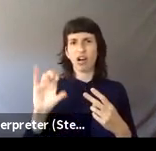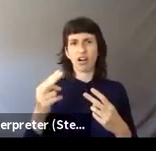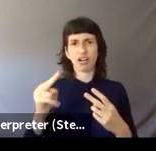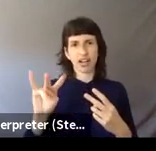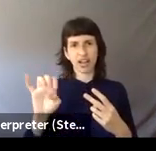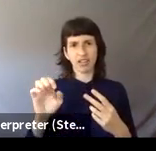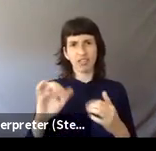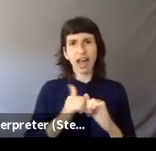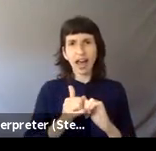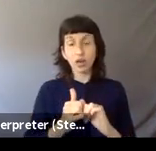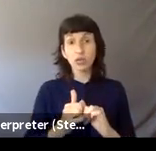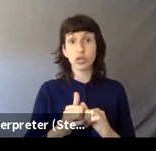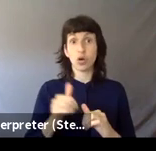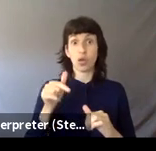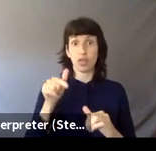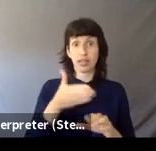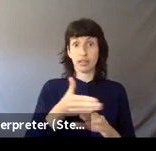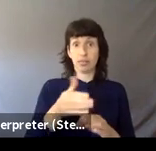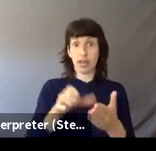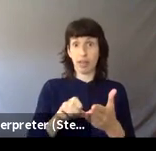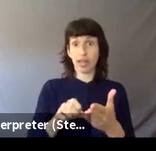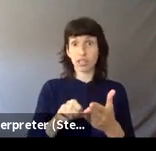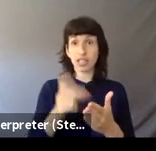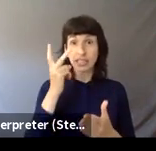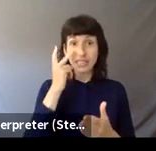This is your main landing page that you'll see when you log in. There was some questions about deleting, or archiving a team over the last couple of days. I want to go over that